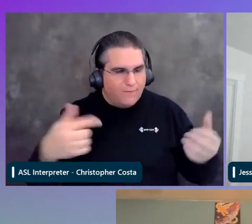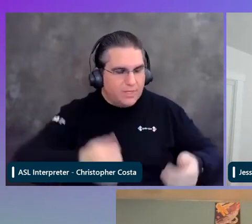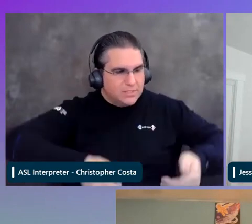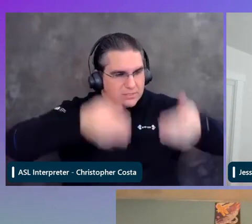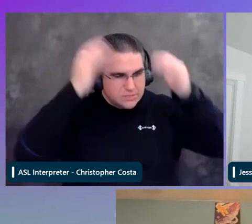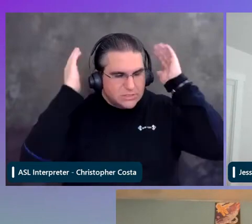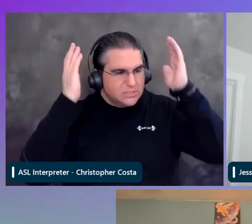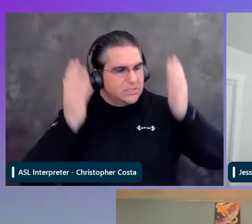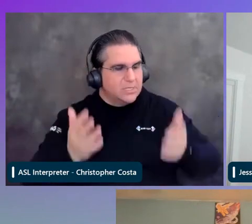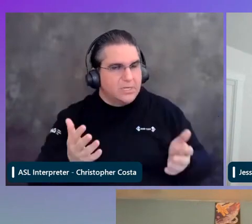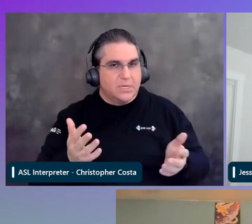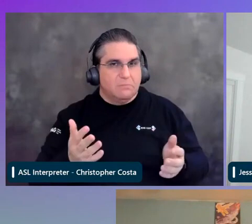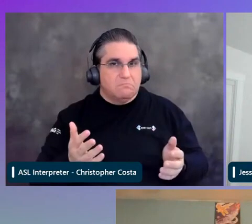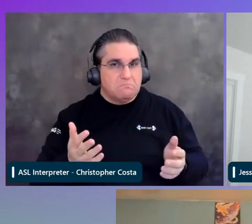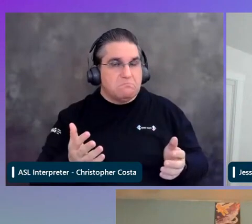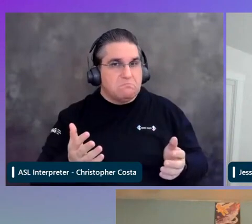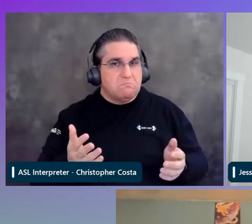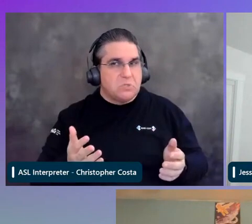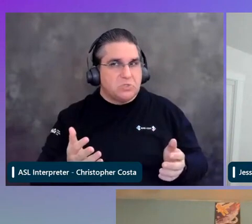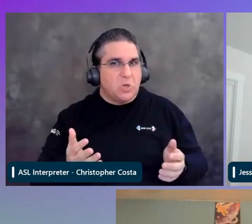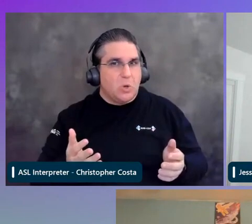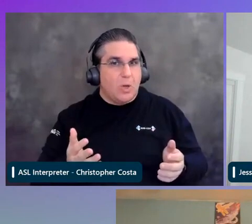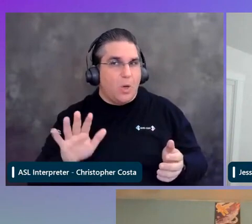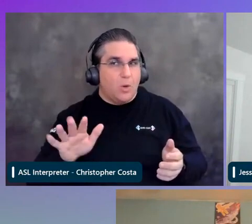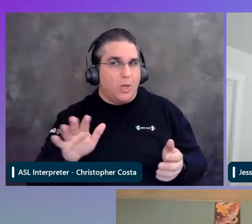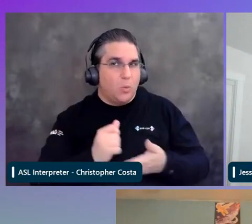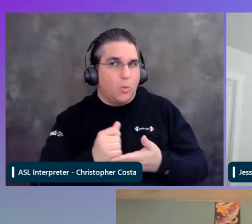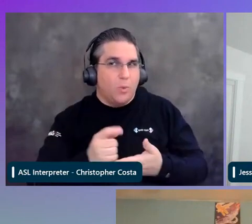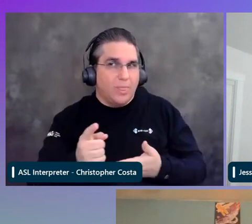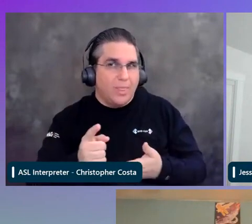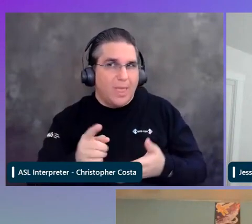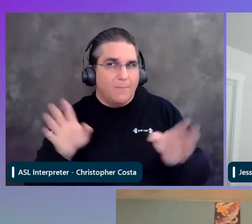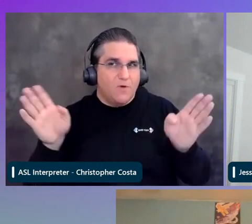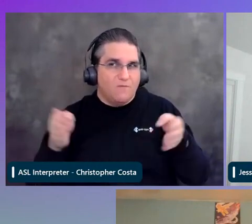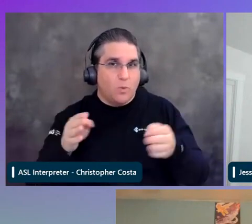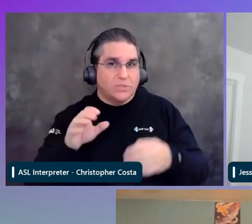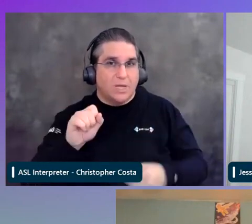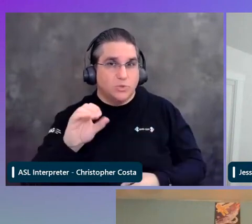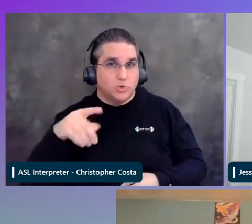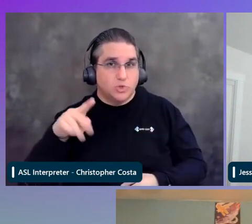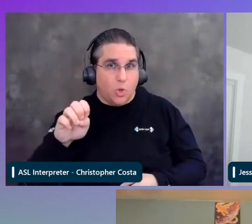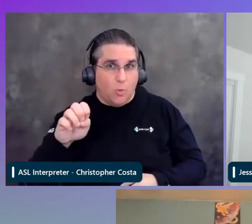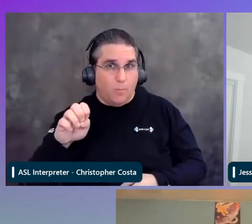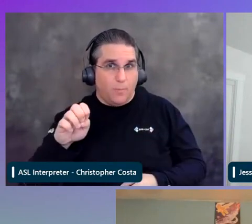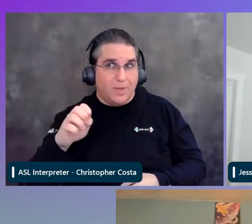reason it may be, and able to kind of work with them on the